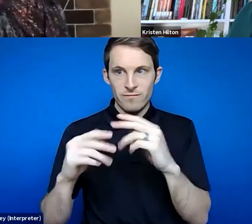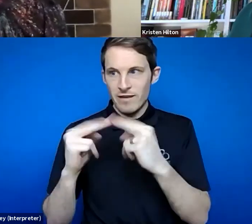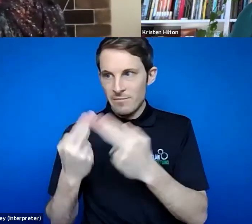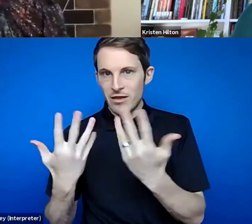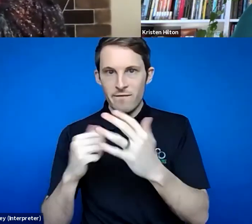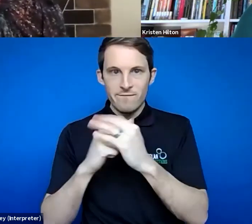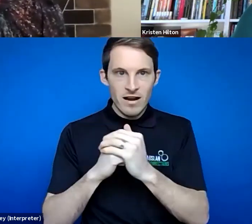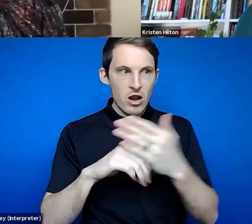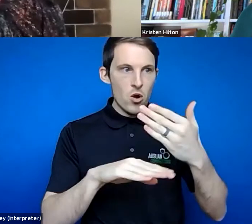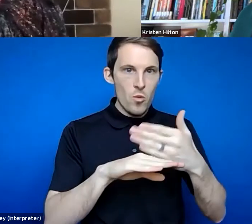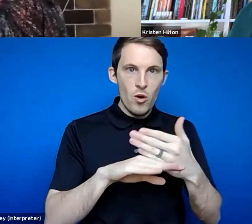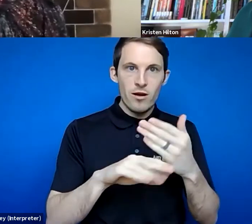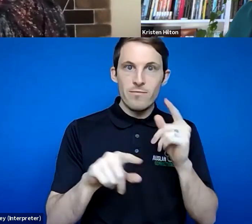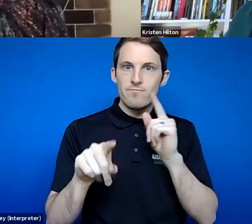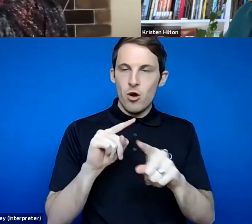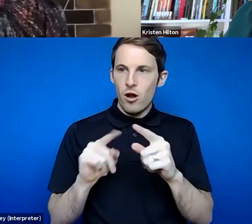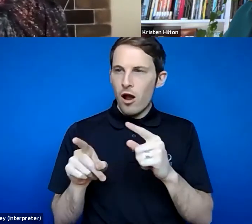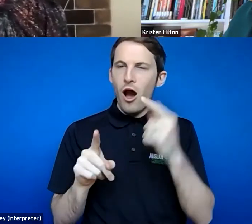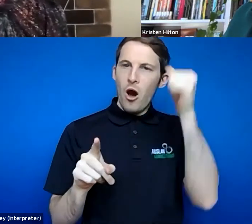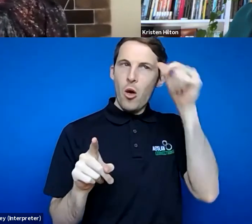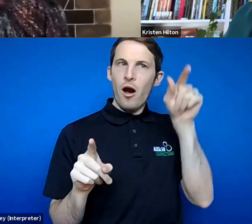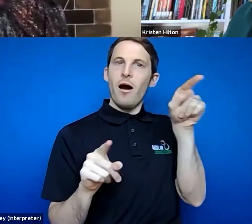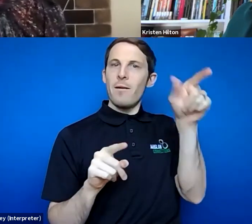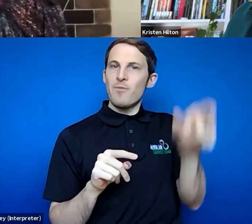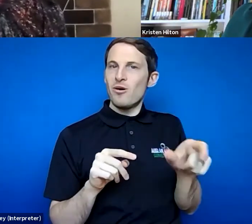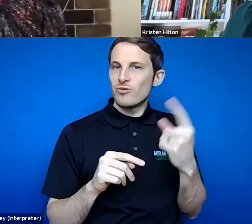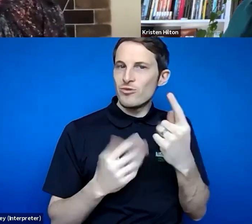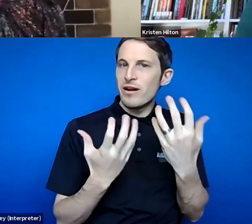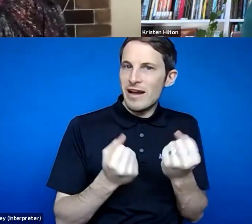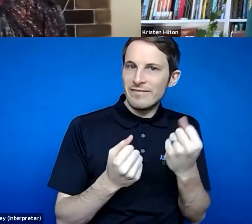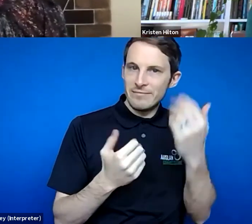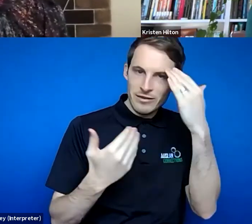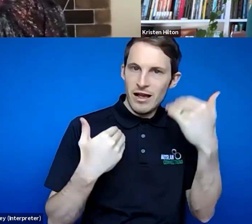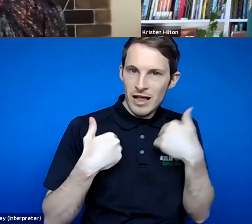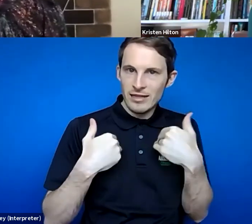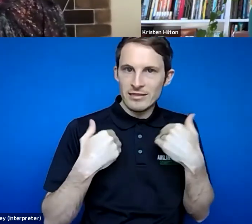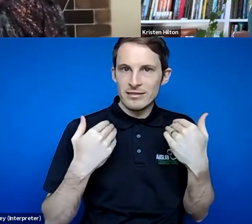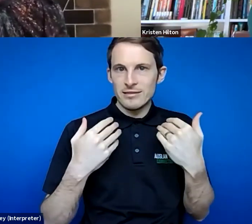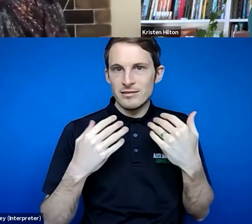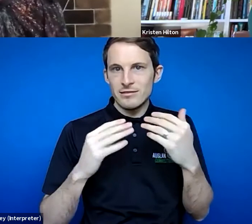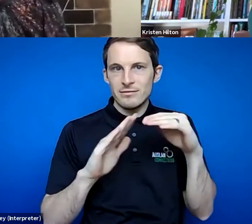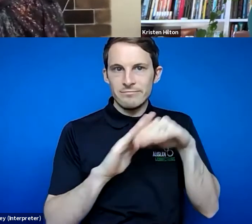can talk about someone that they know who's had to work their way through mental ill-health.